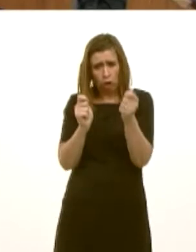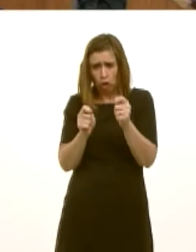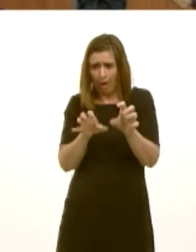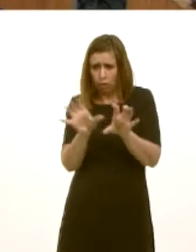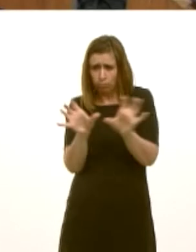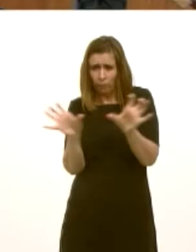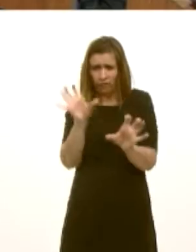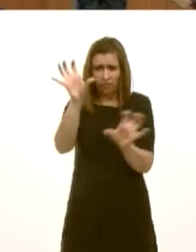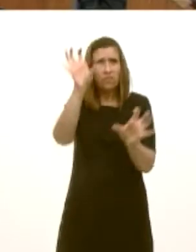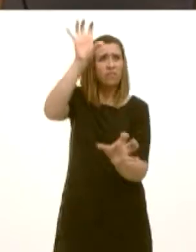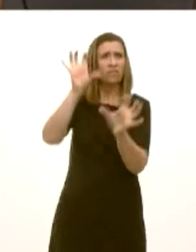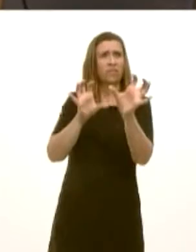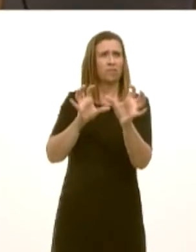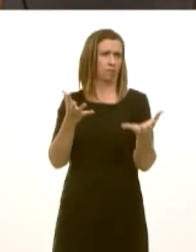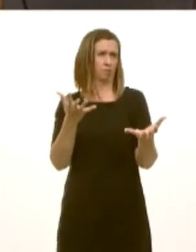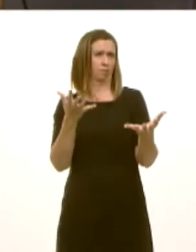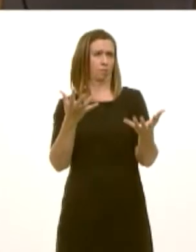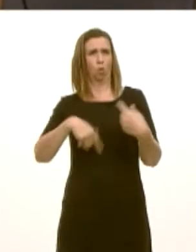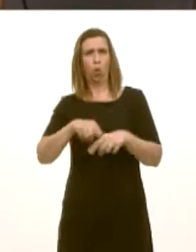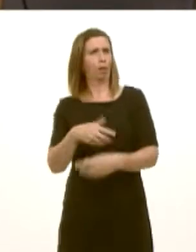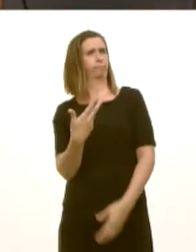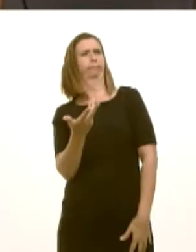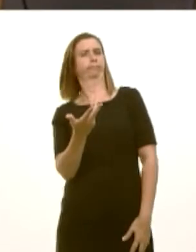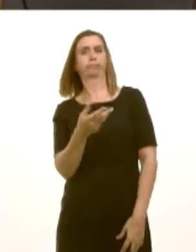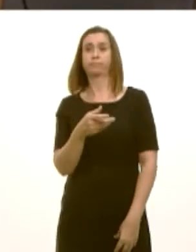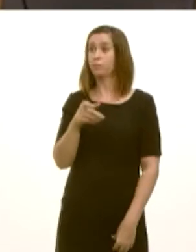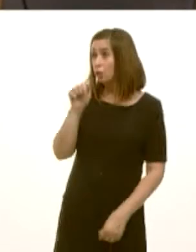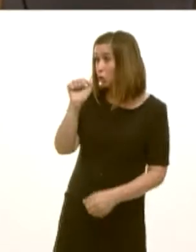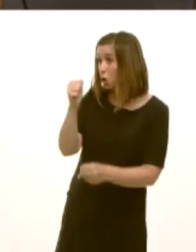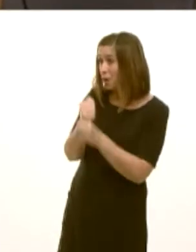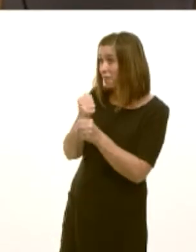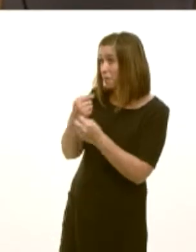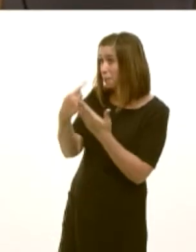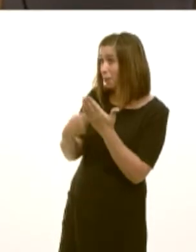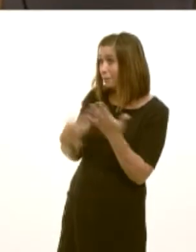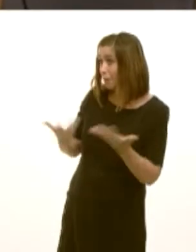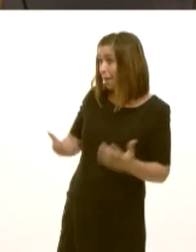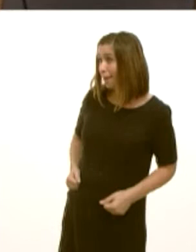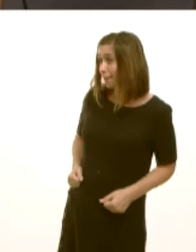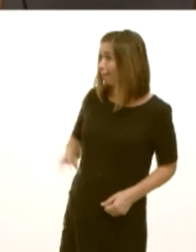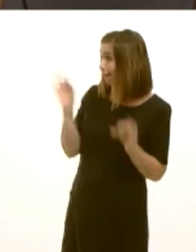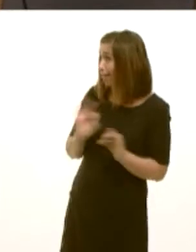Carwyn Jones: If her party had any policy at all with regard to local government, I would take them more seriously.